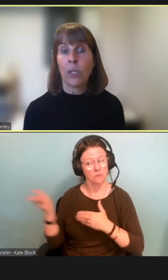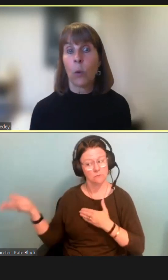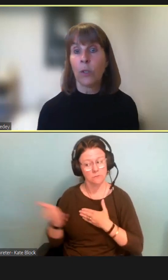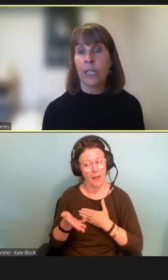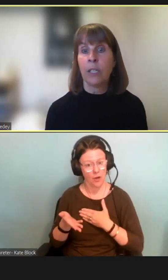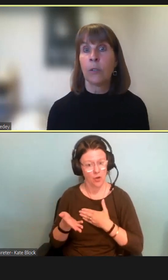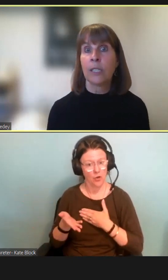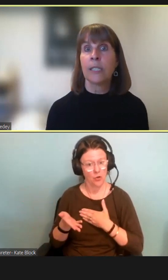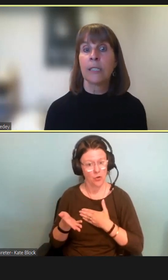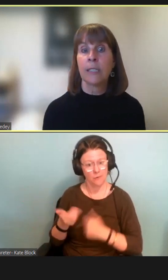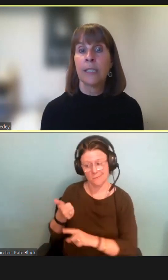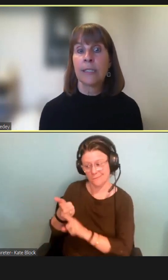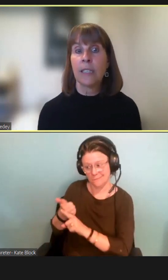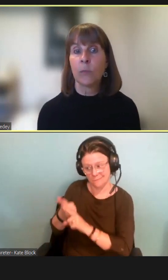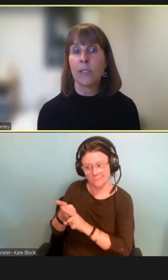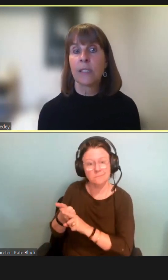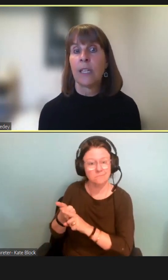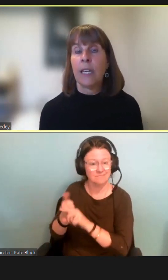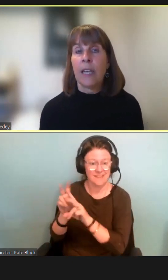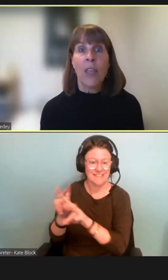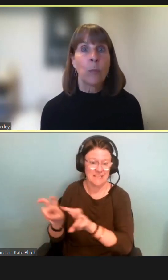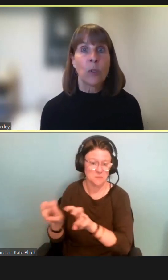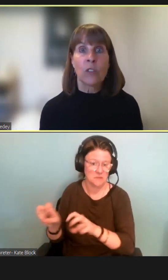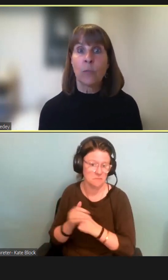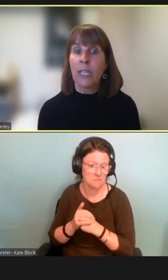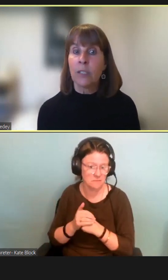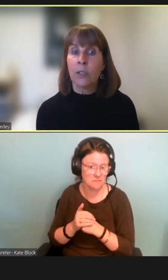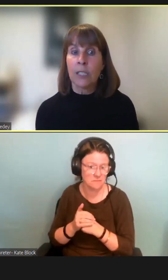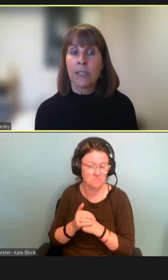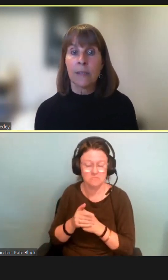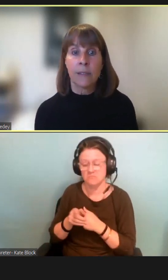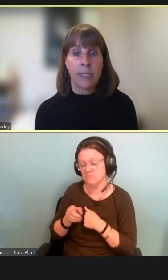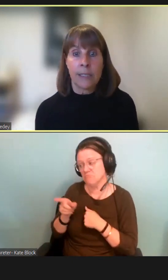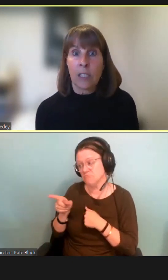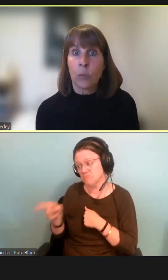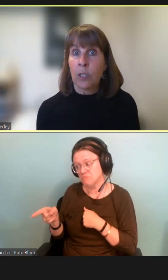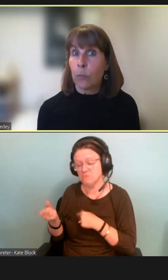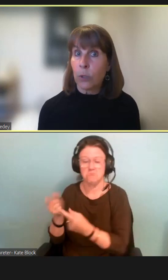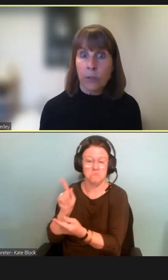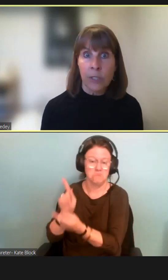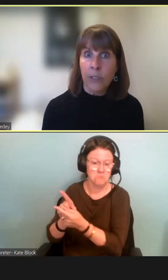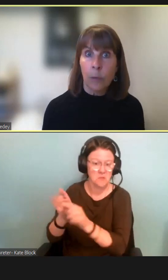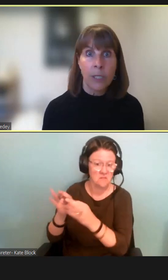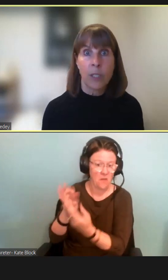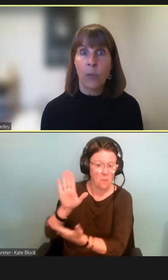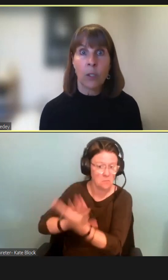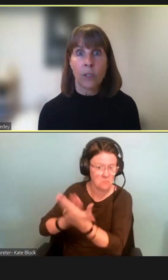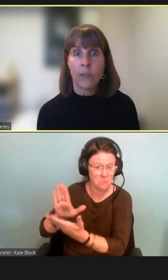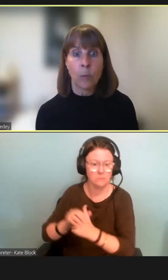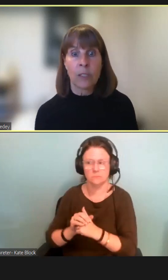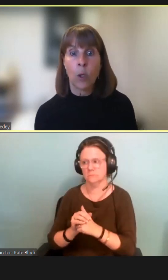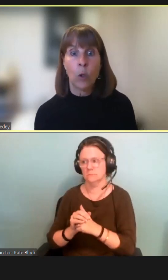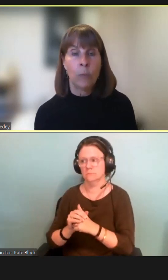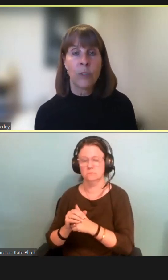coordinating or conducting the assessments that person might do the the assessment in person with a family they may go to the family's home the family